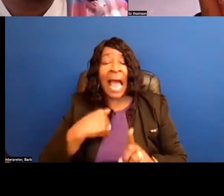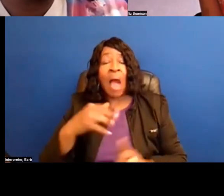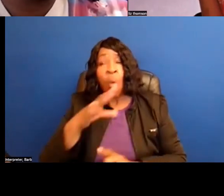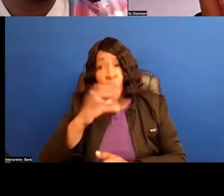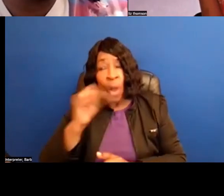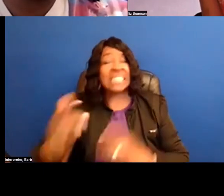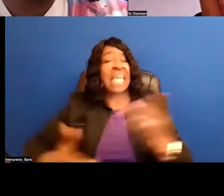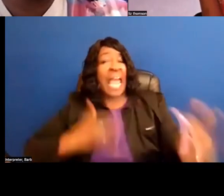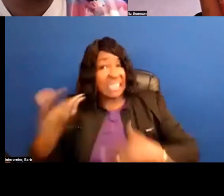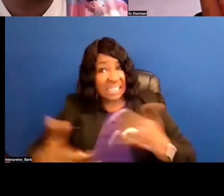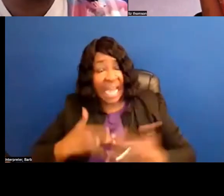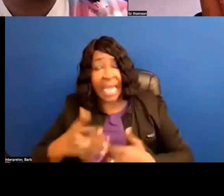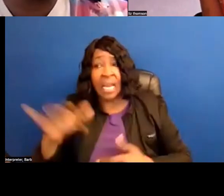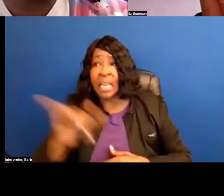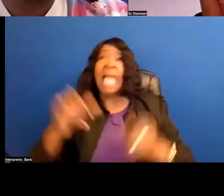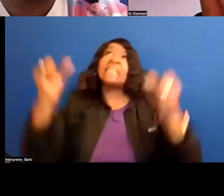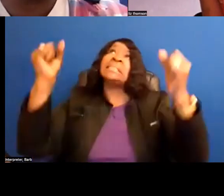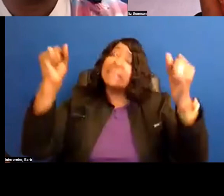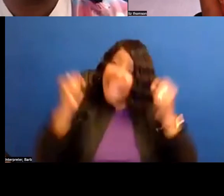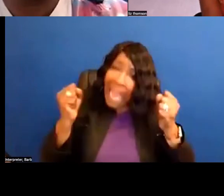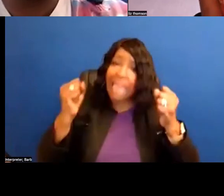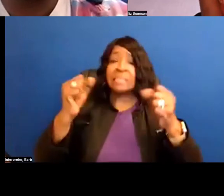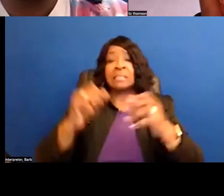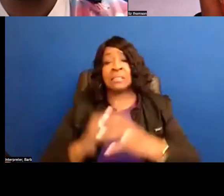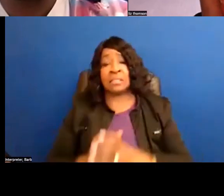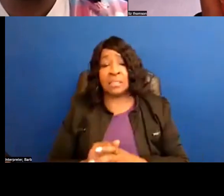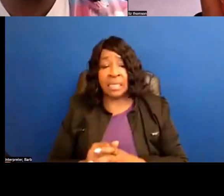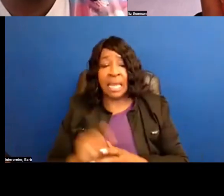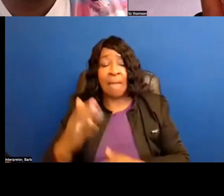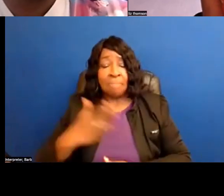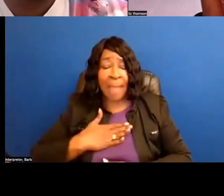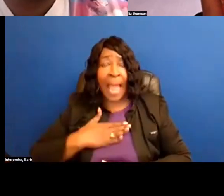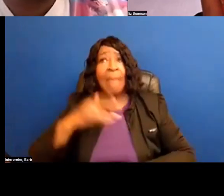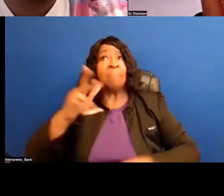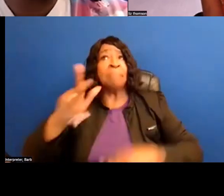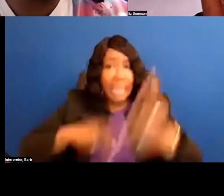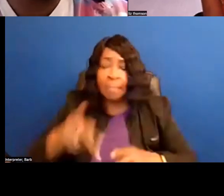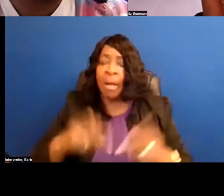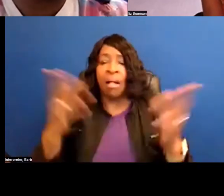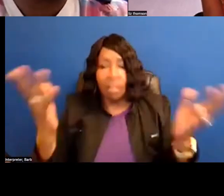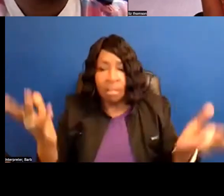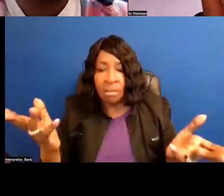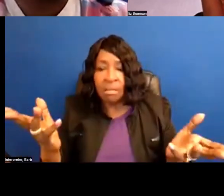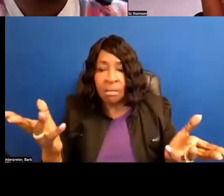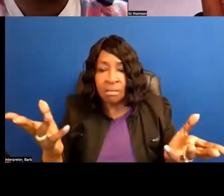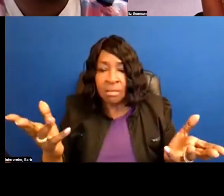like yes, you're my people in a lot of ways. So that's one thing.